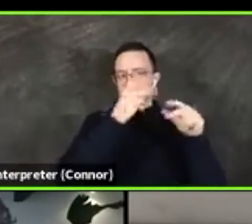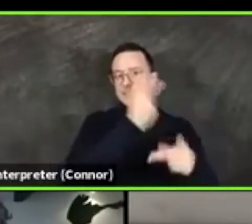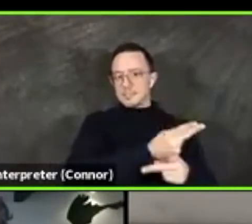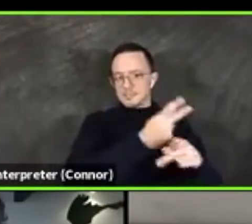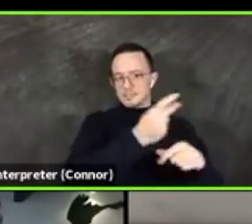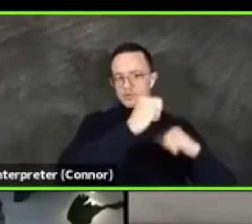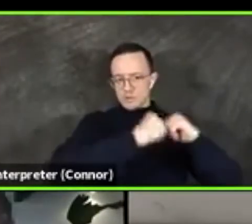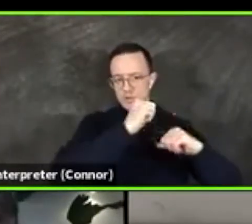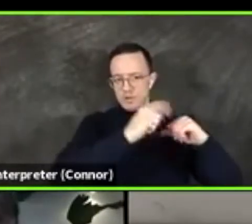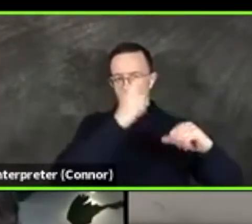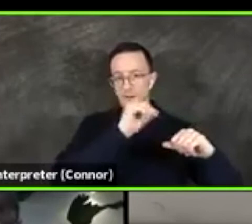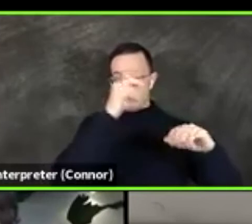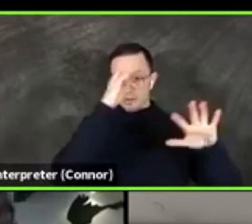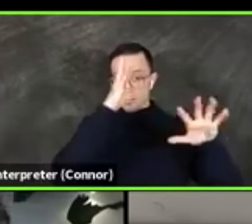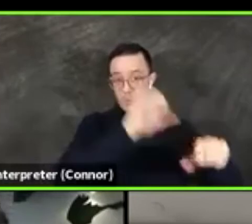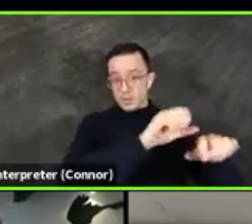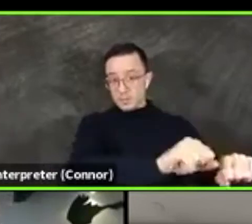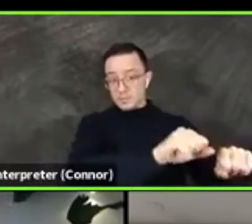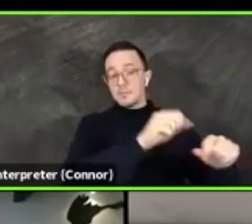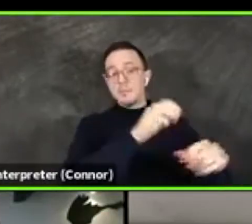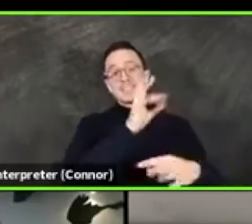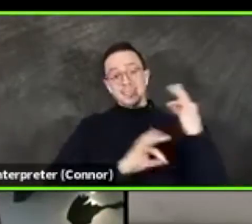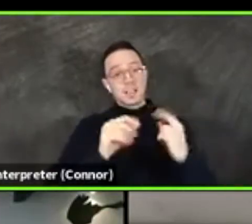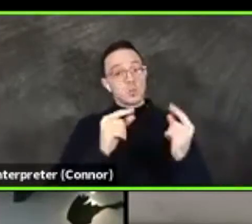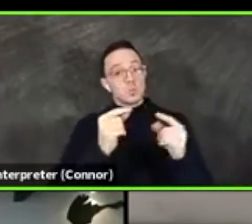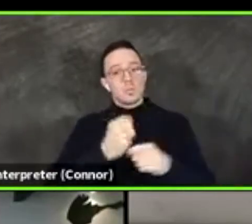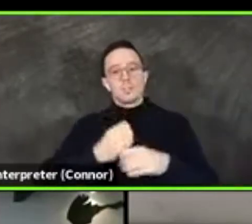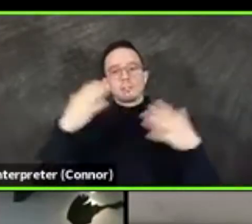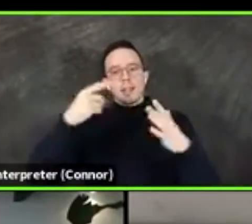EXPAND DEEPEN AND REACTUALIZE THE PROCESSES AND KNOWLEDGES OF GROUNDED NORMATIVITY, TO